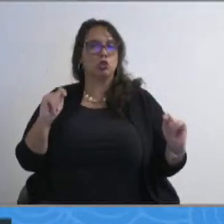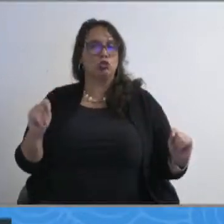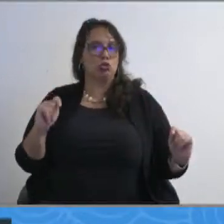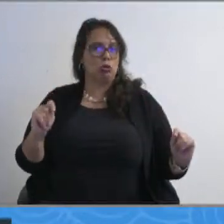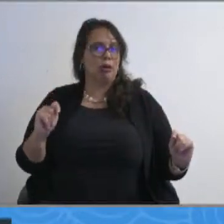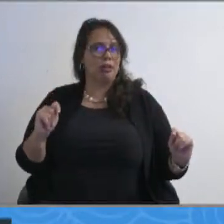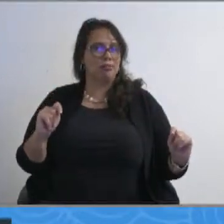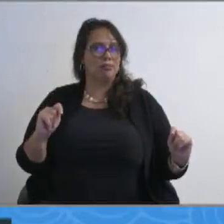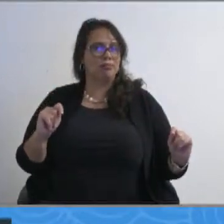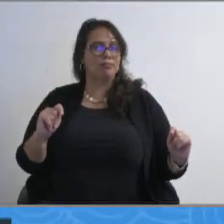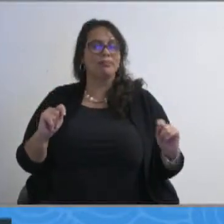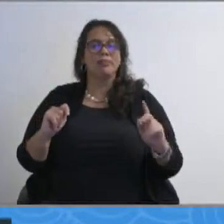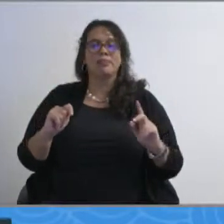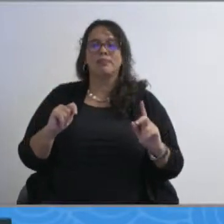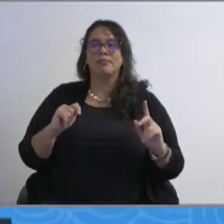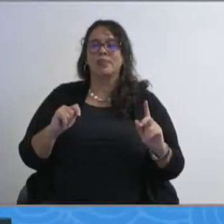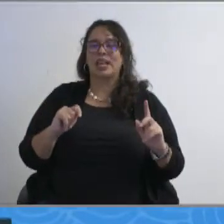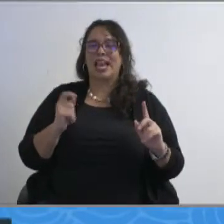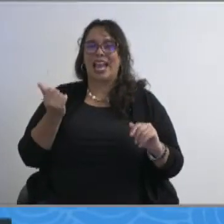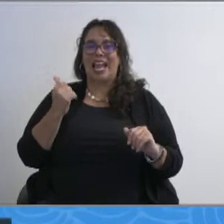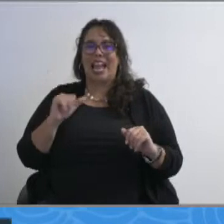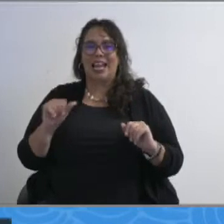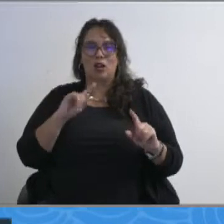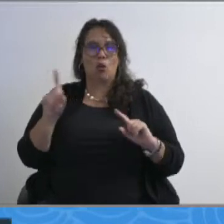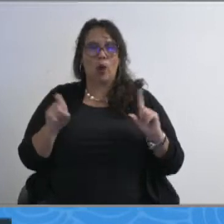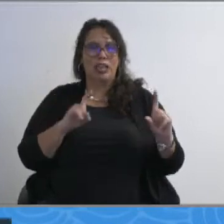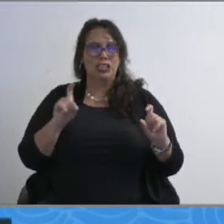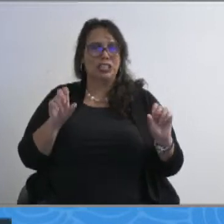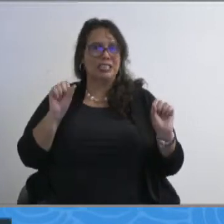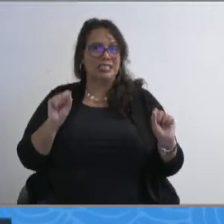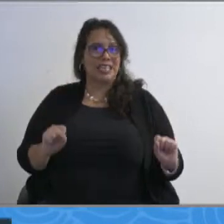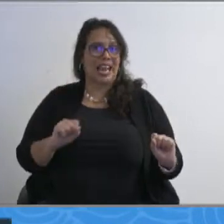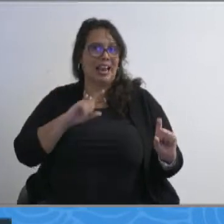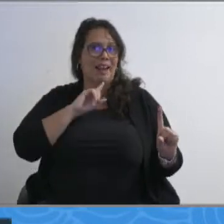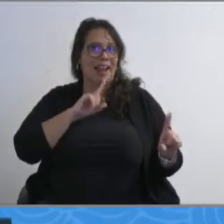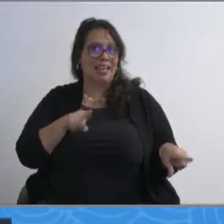In that way, if we have any clarifying questions, she can either answer them here,